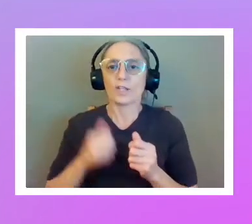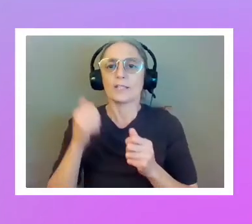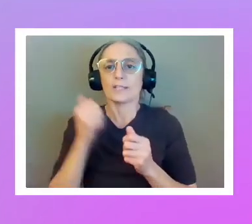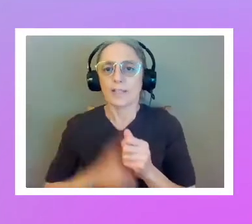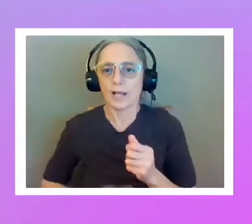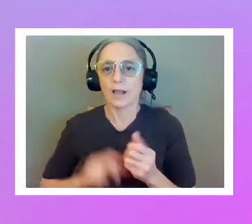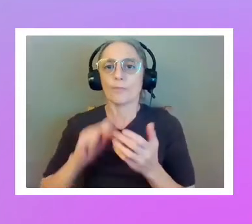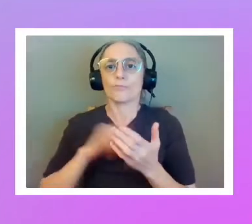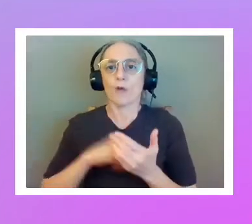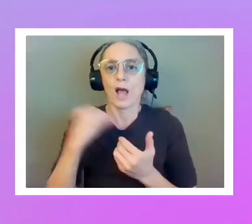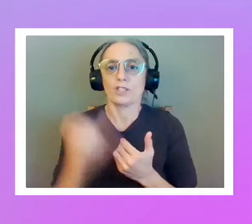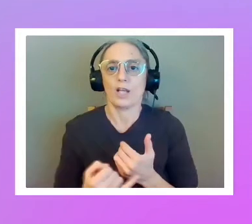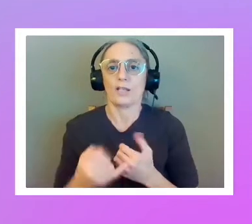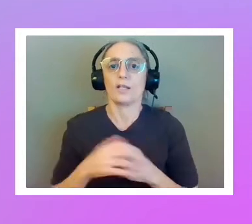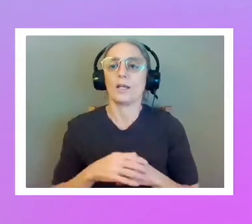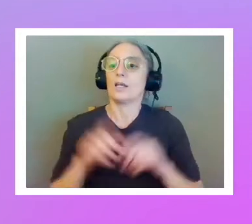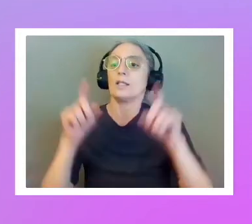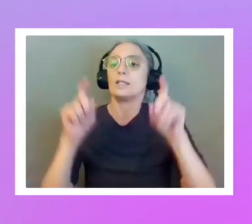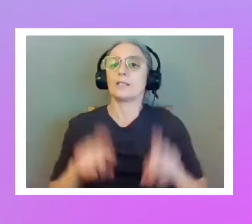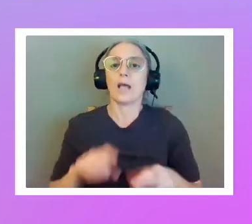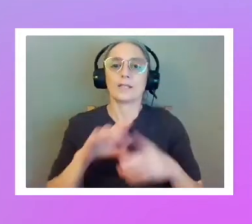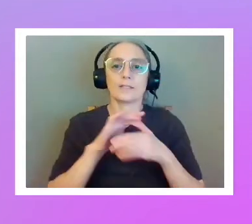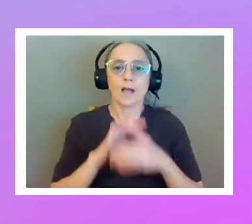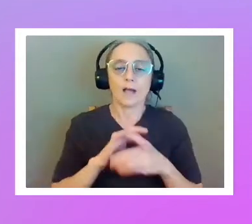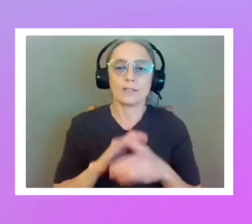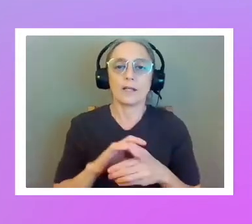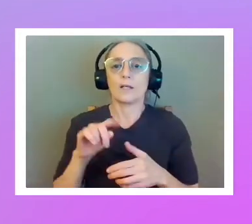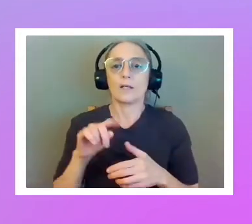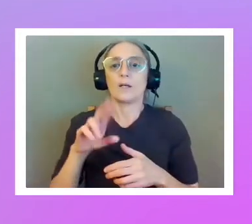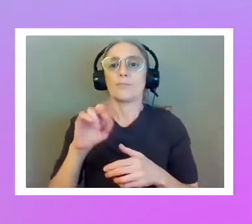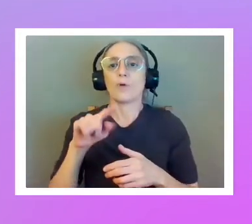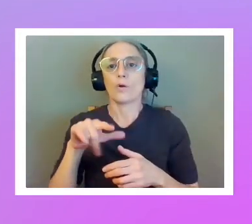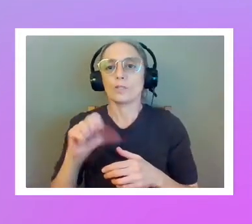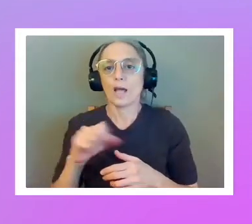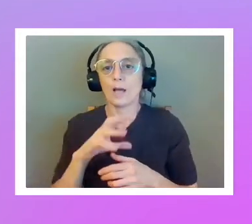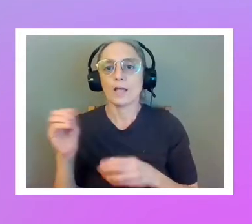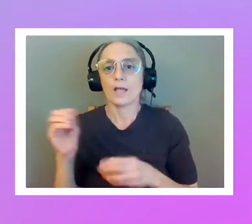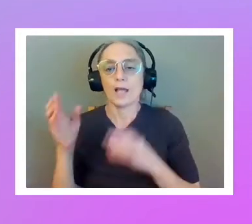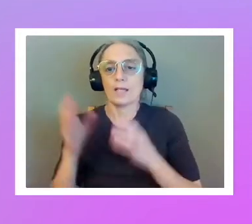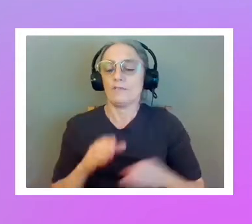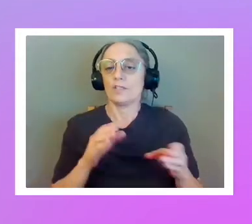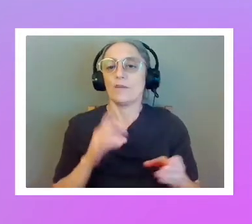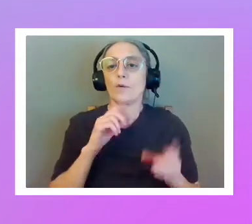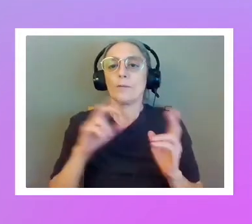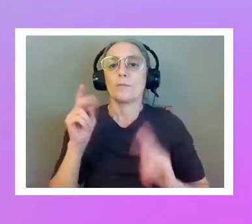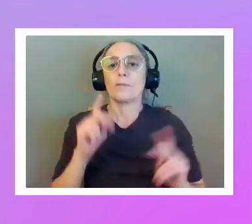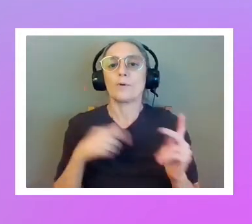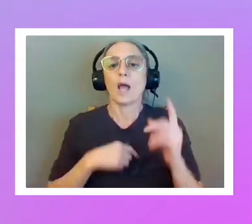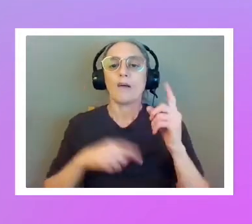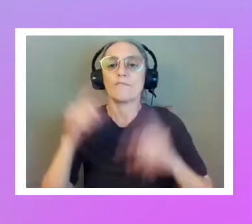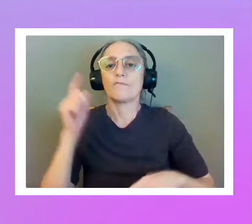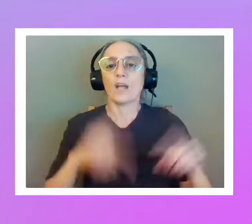Test content prototypes and visuals with people who have varying abilities or use different access methods.